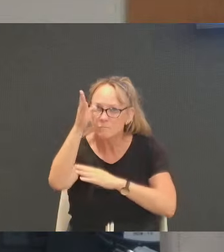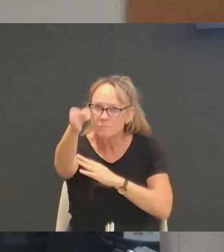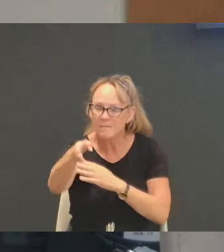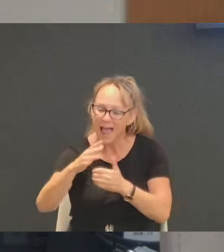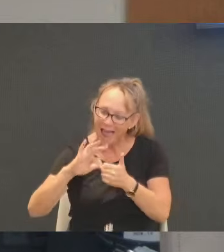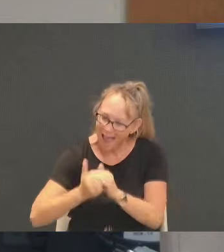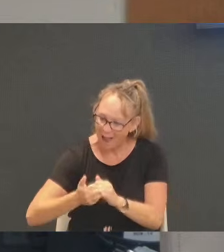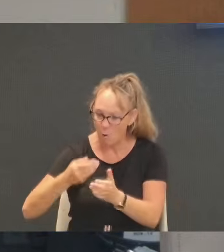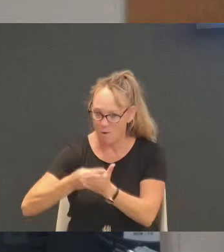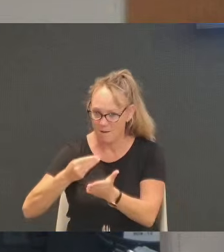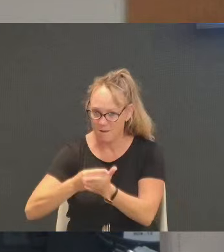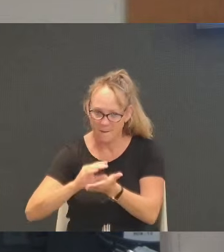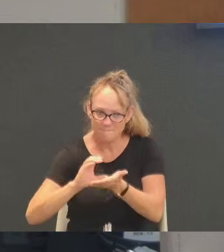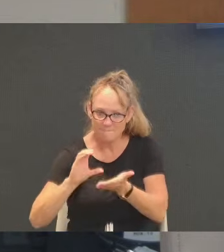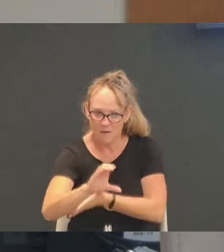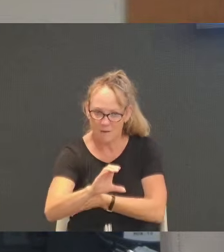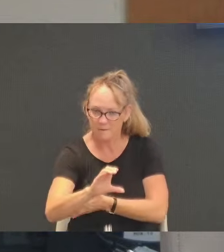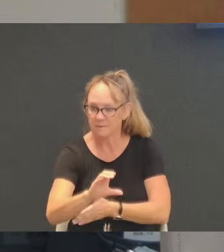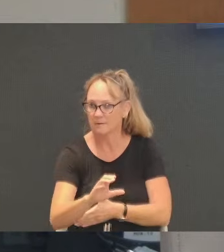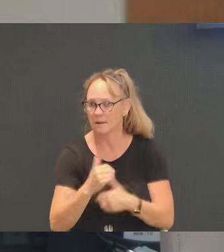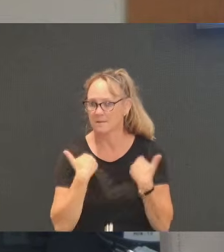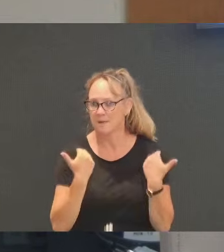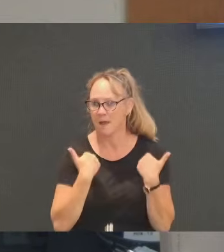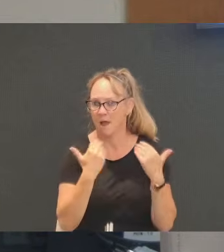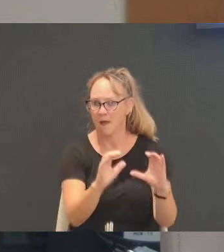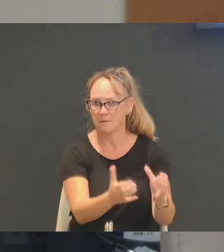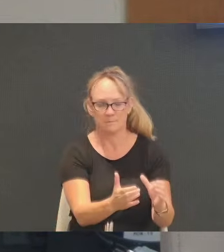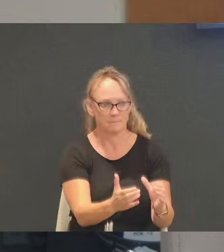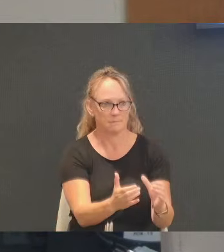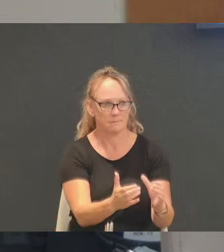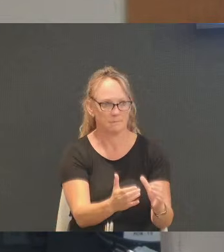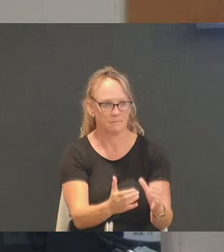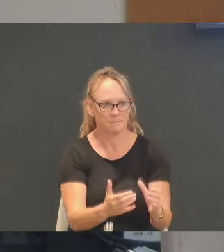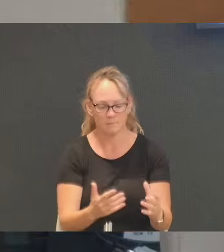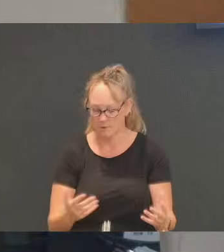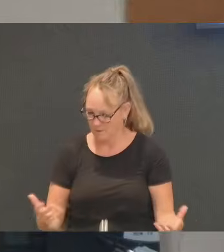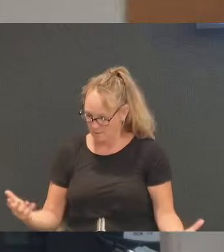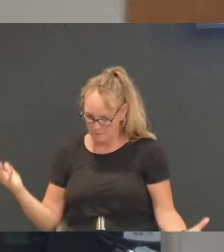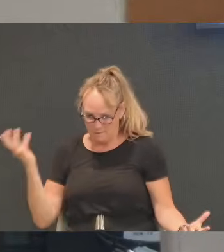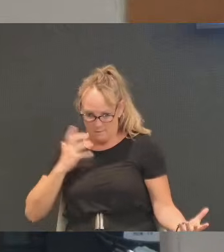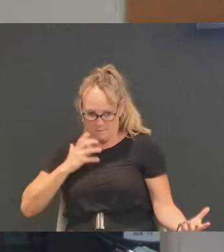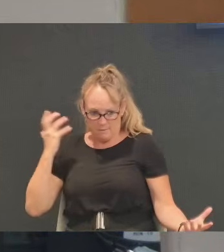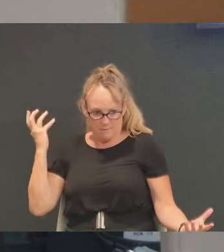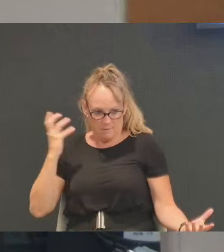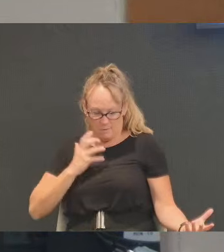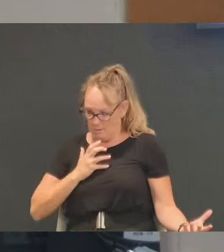It's just amazing to me and it really hurts me that young people, our children have to